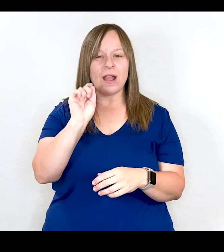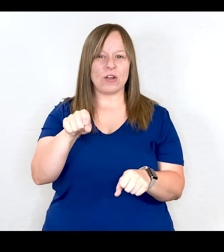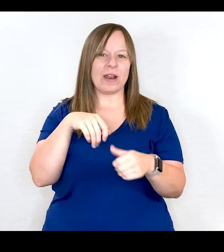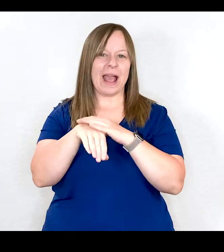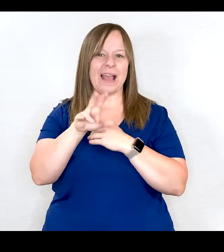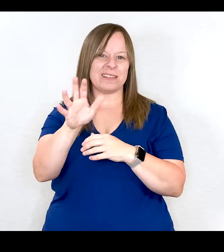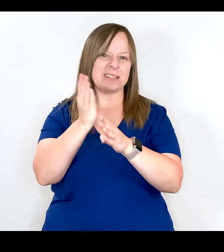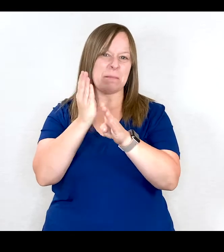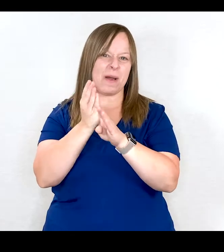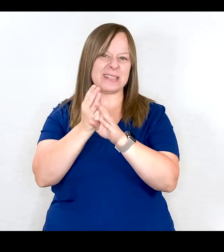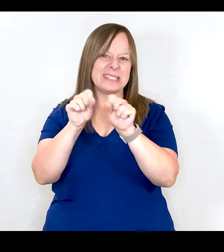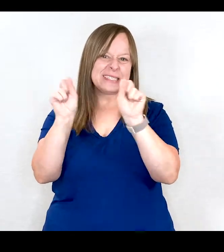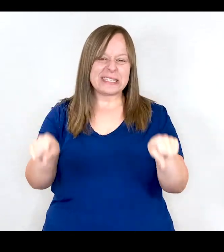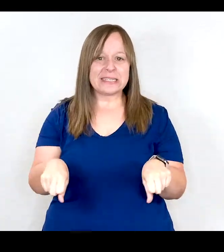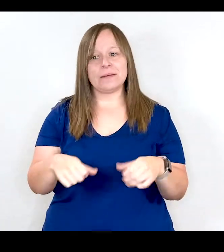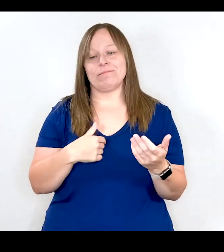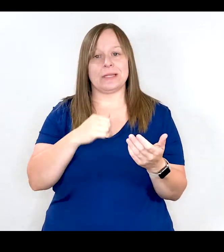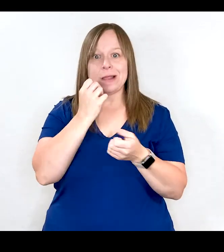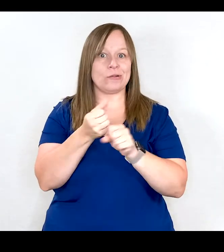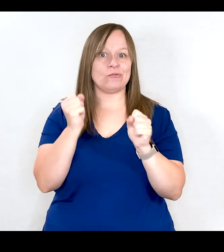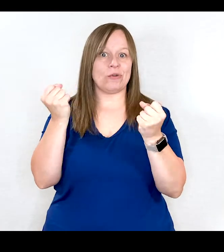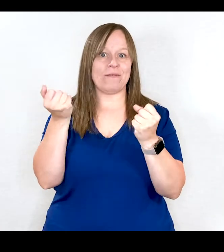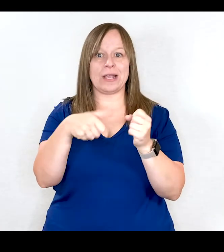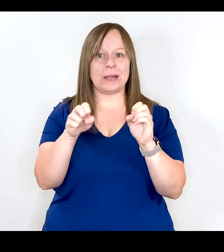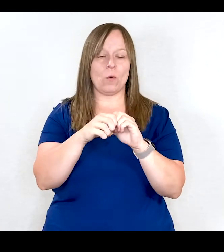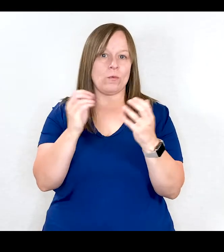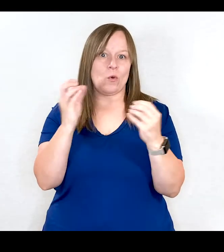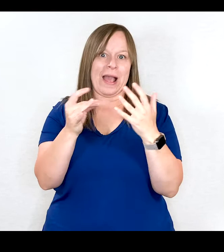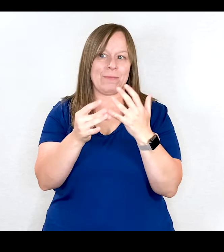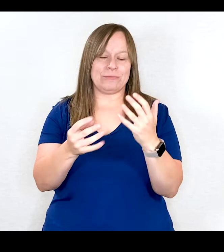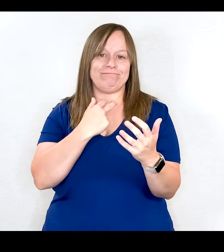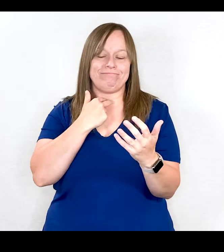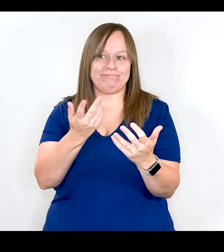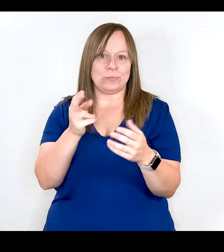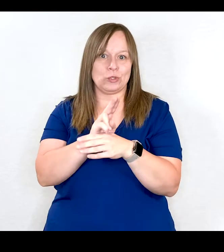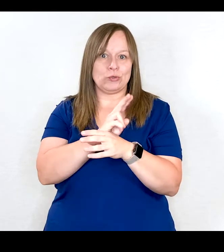where I could access the paratransit system. Since I wasn't driving myself, I had no other option